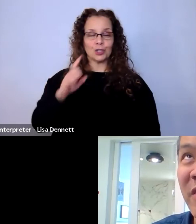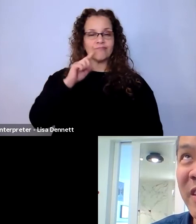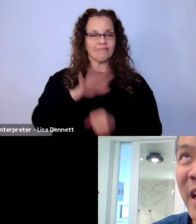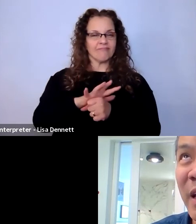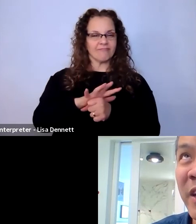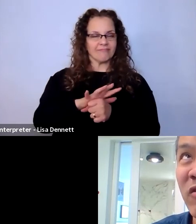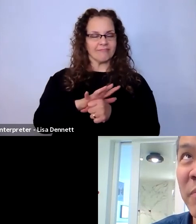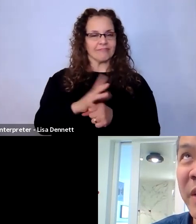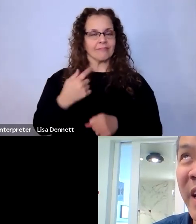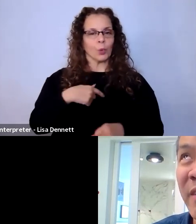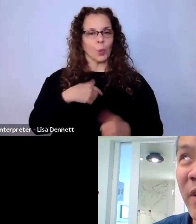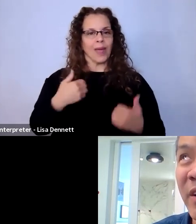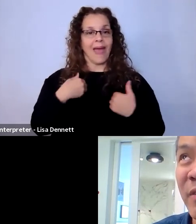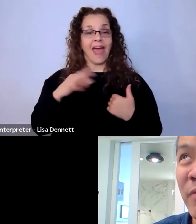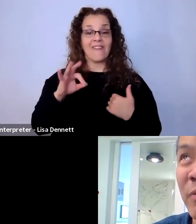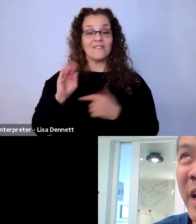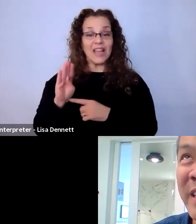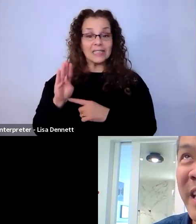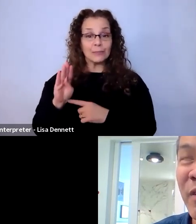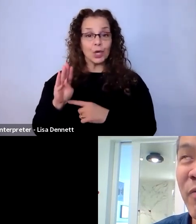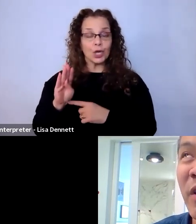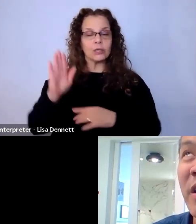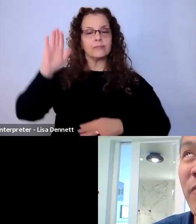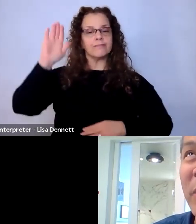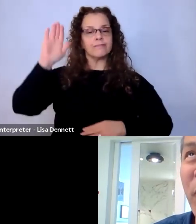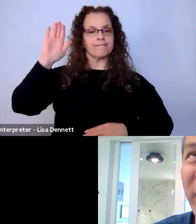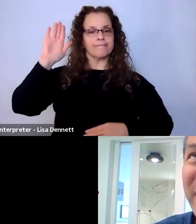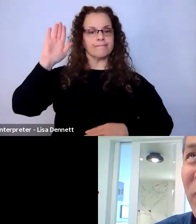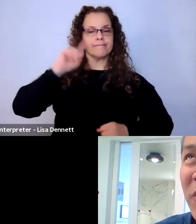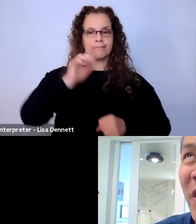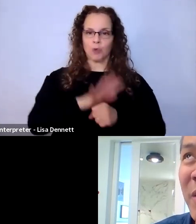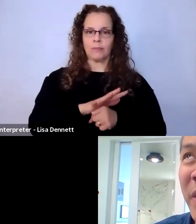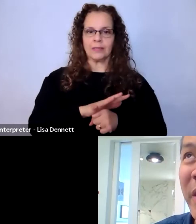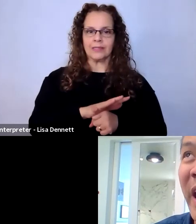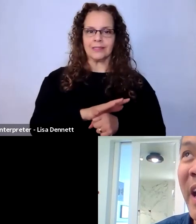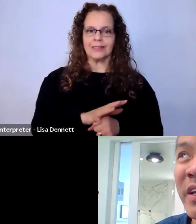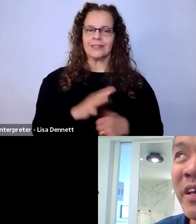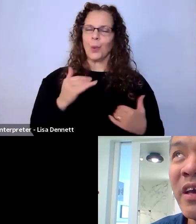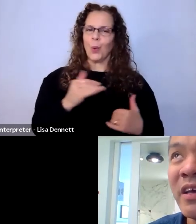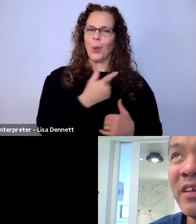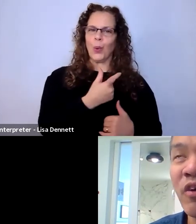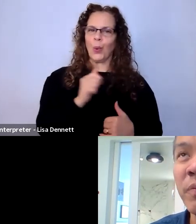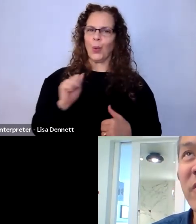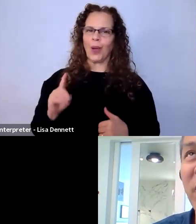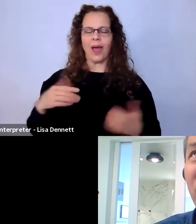and take the gap pledge, on behalf of the react native framework, and this was all about having these Open Source frameworks.